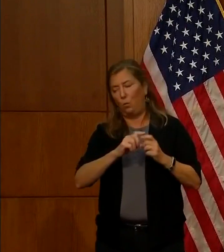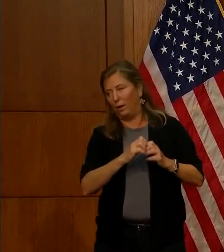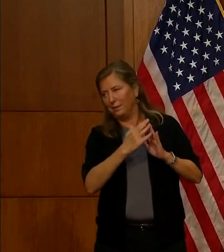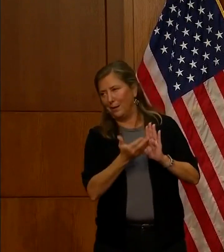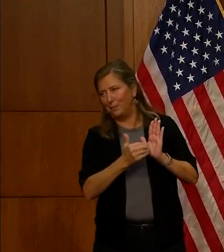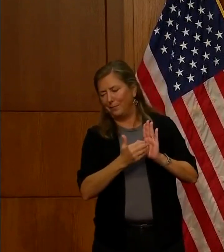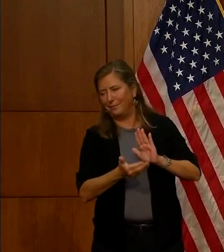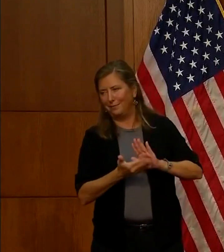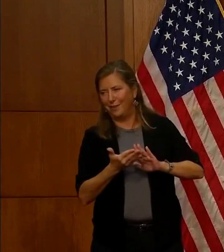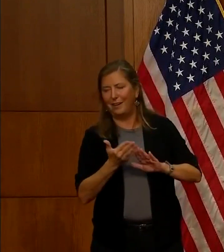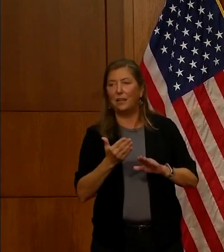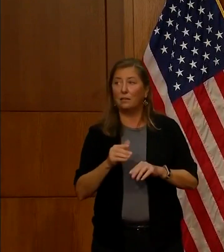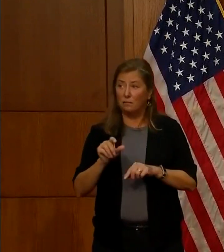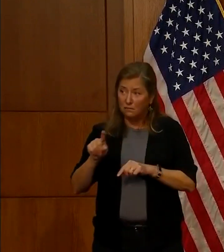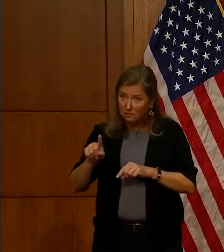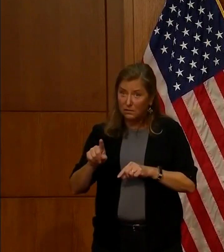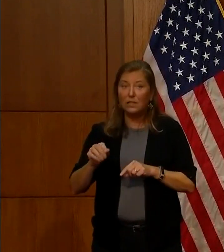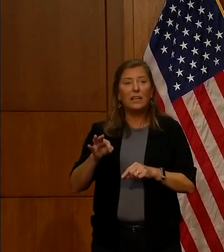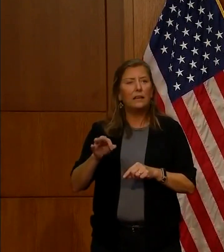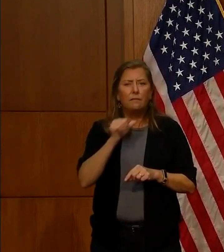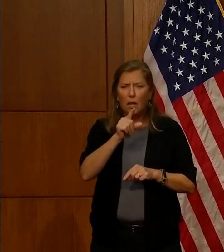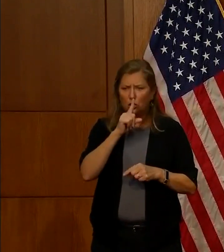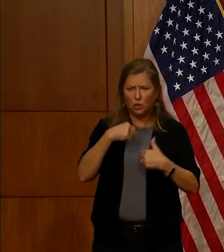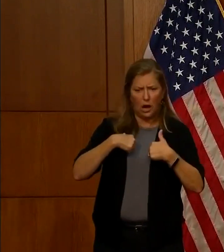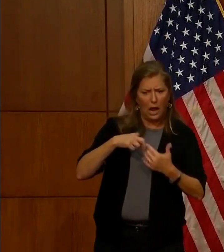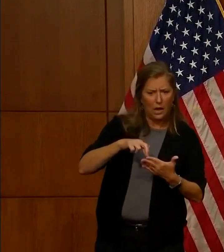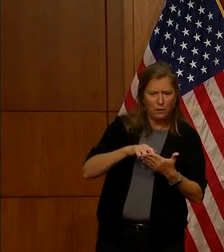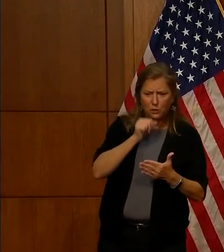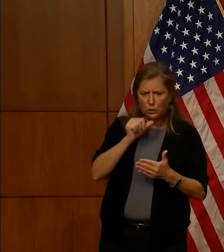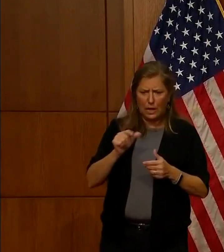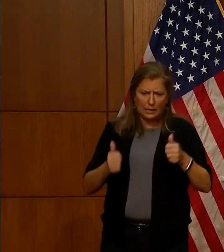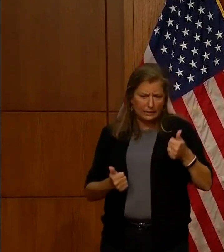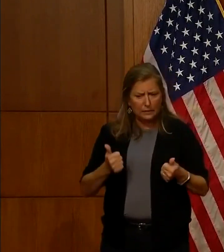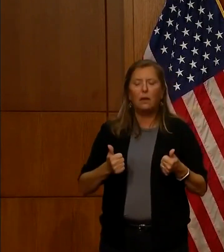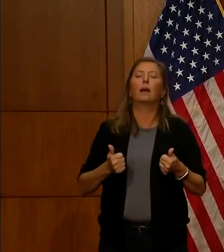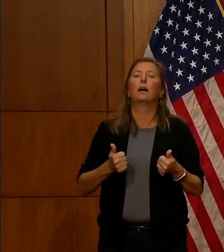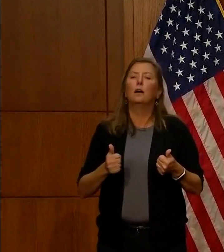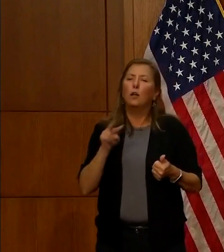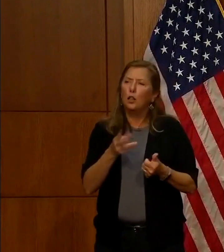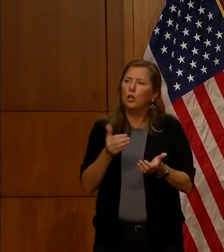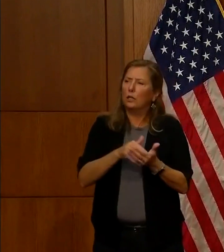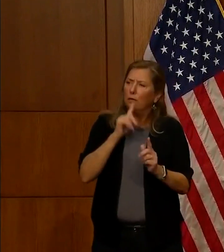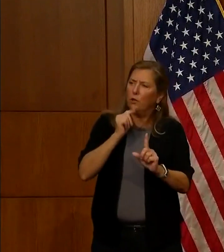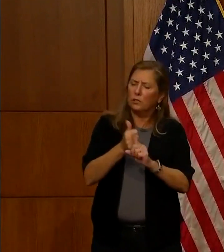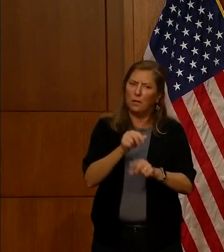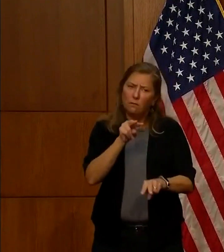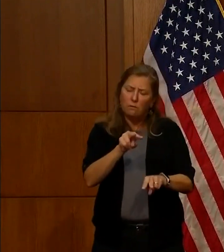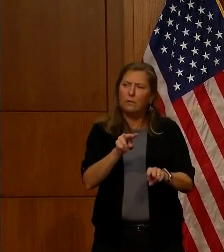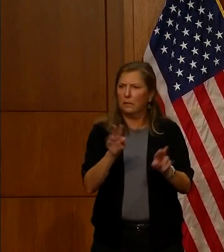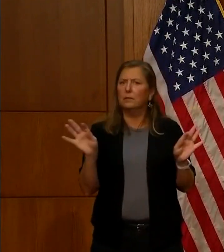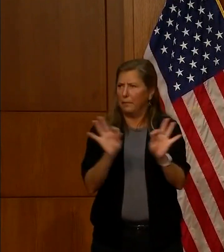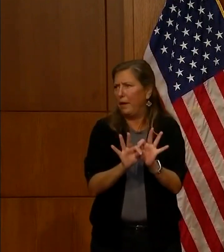THE LINK TO THE ELECTION WEBSITE WHEN IT'S BACK UP AND RUNNING. AND IF YOU'RE NOT SURE